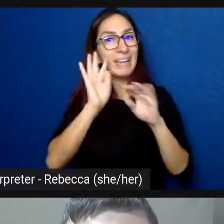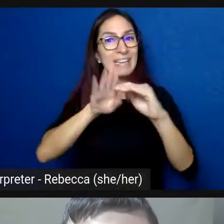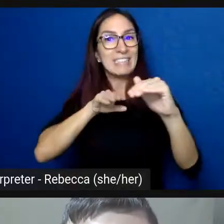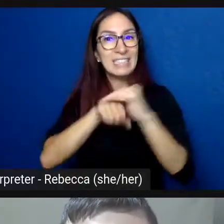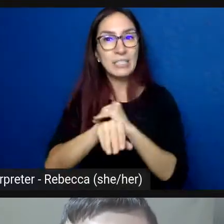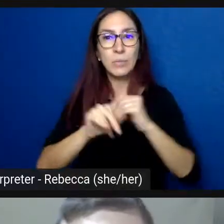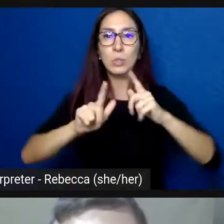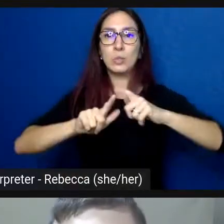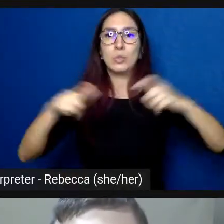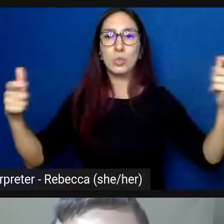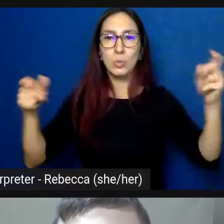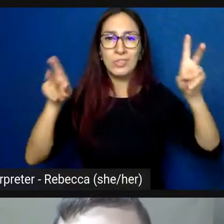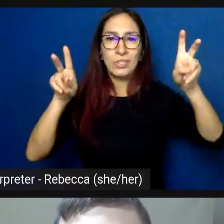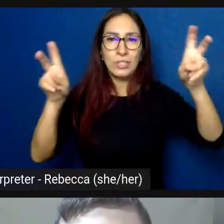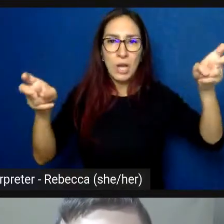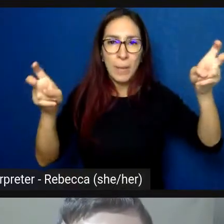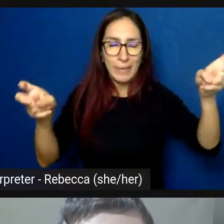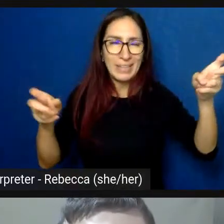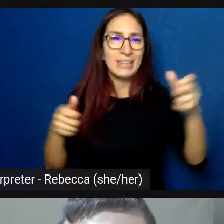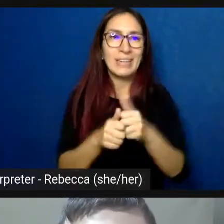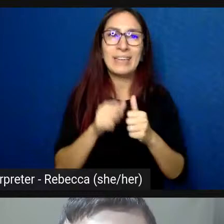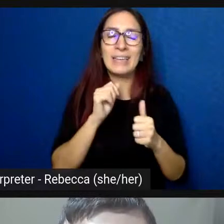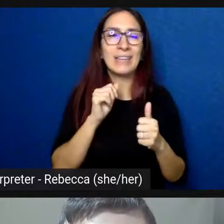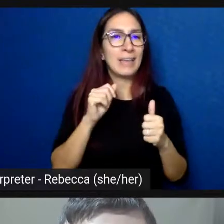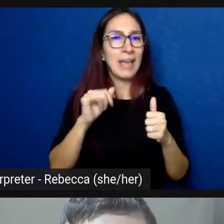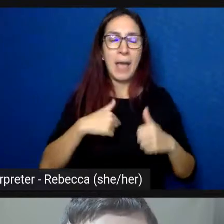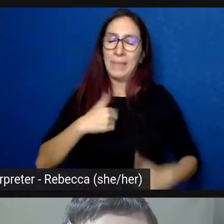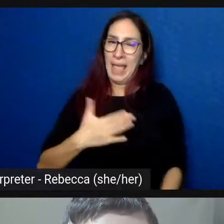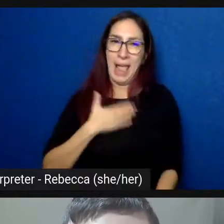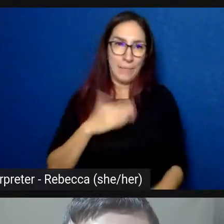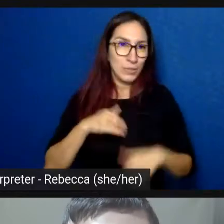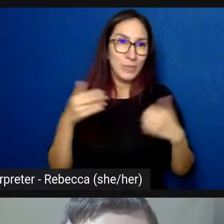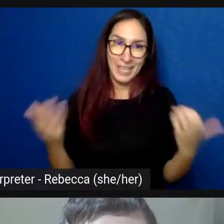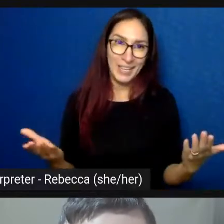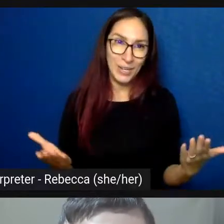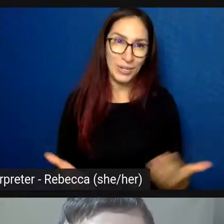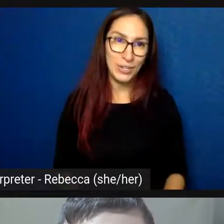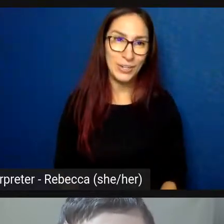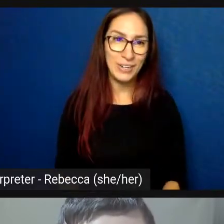figure it out. But accessibility